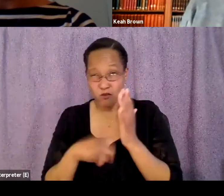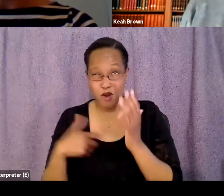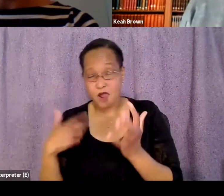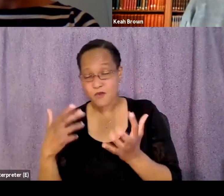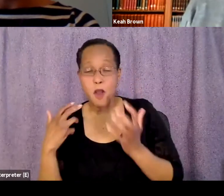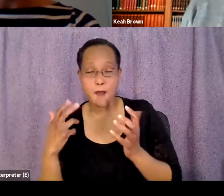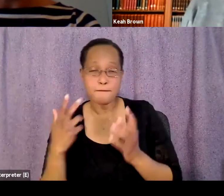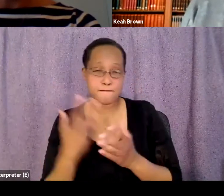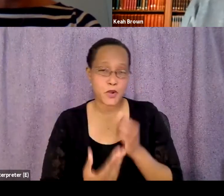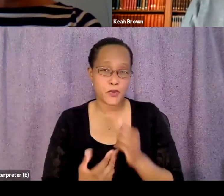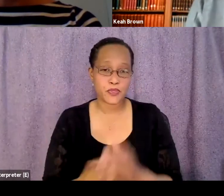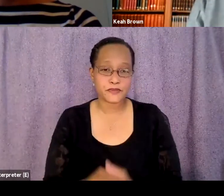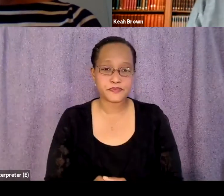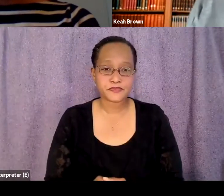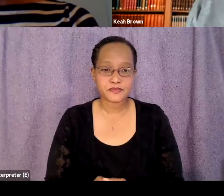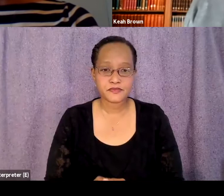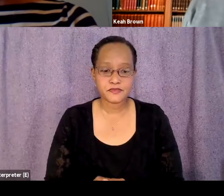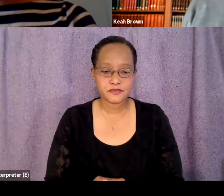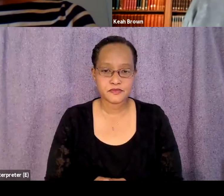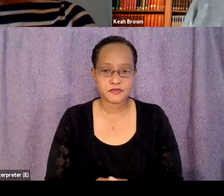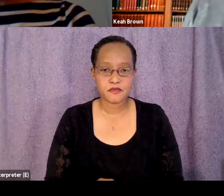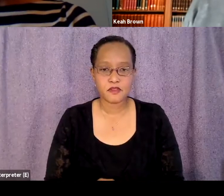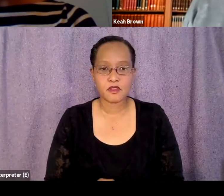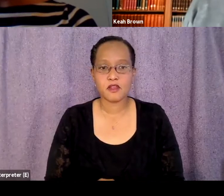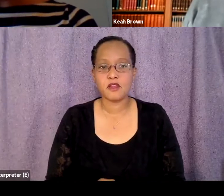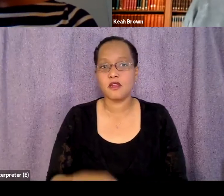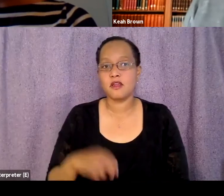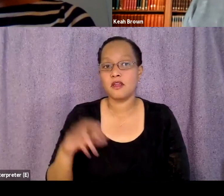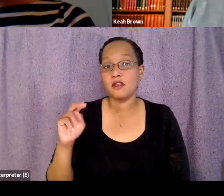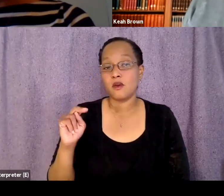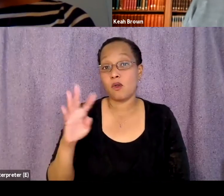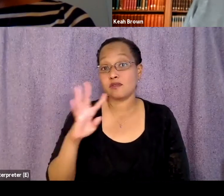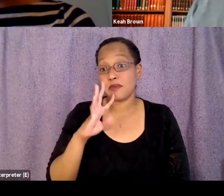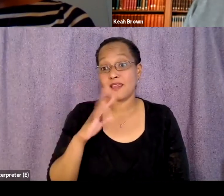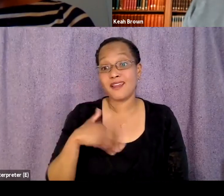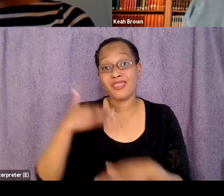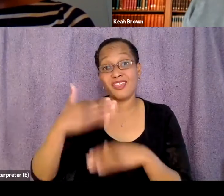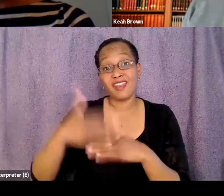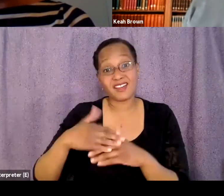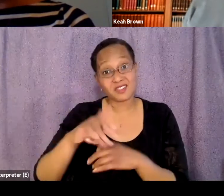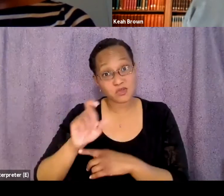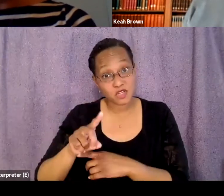Nicole Redding (she/her): So our next question I've noticed a lot of disabled people are